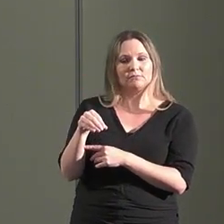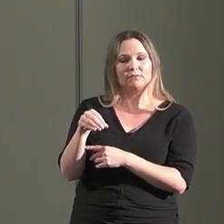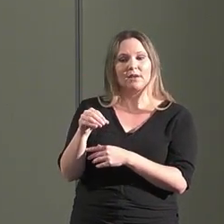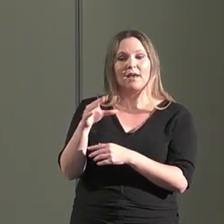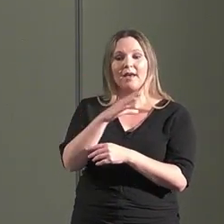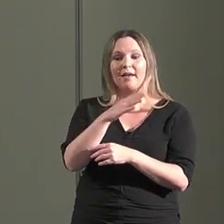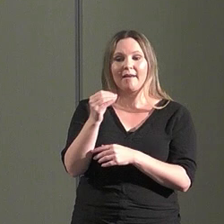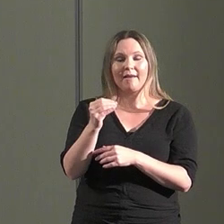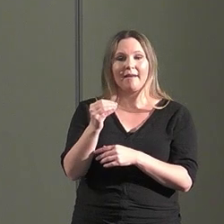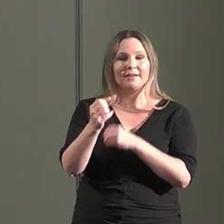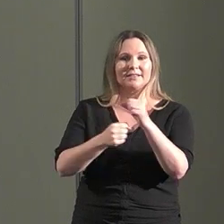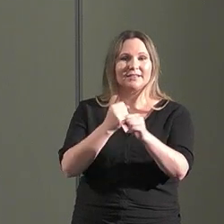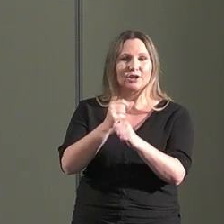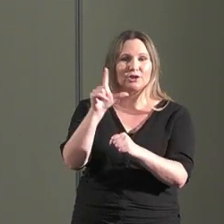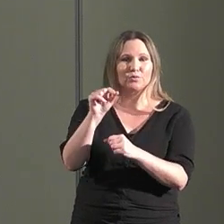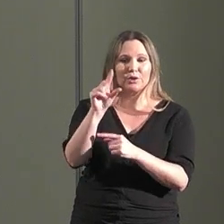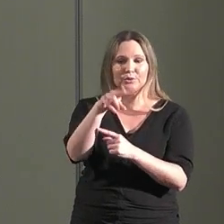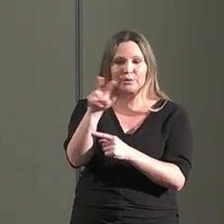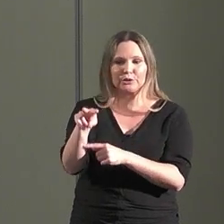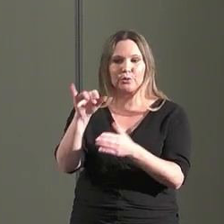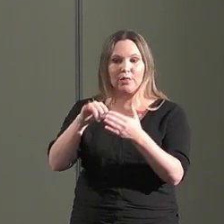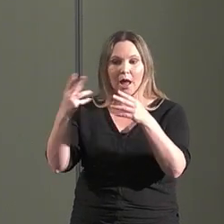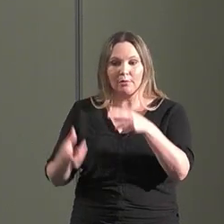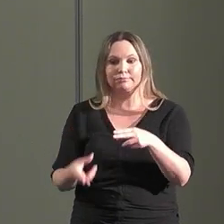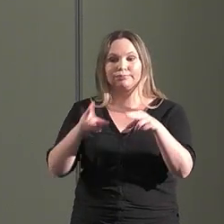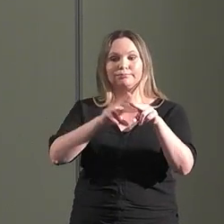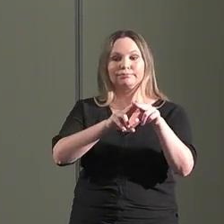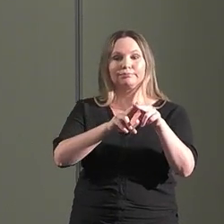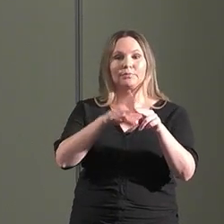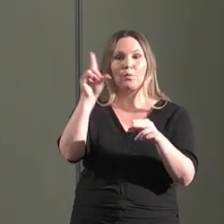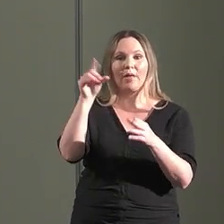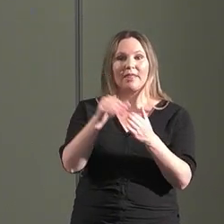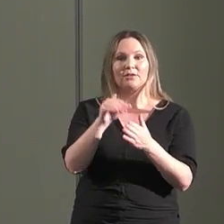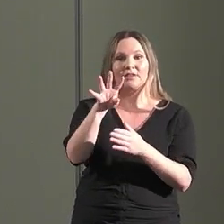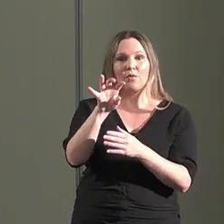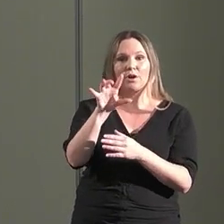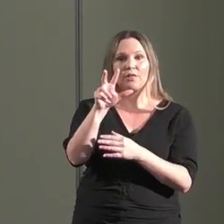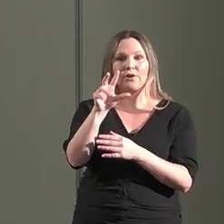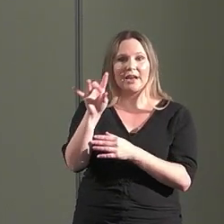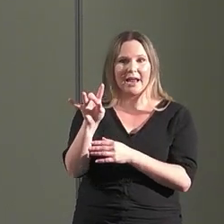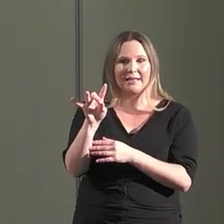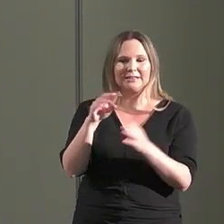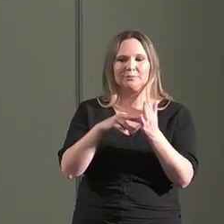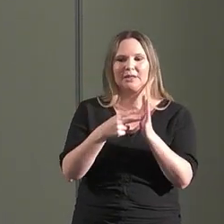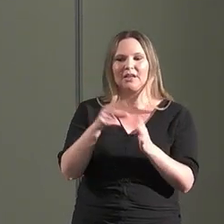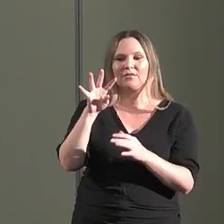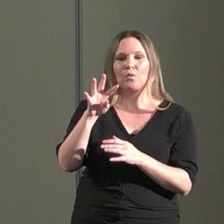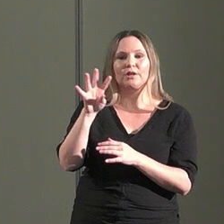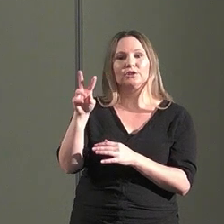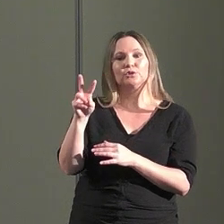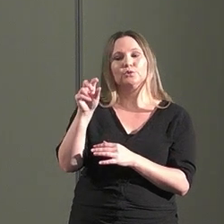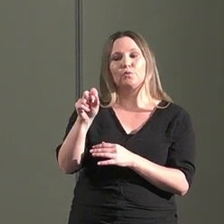2022 that jumped to one, 438 for 42.5%.